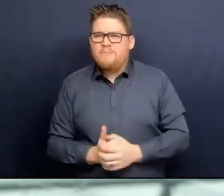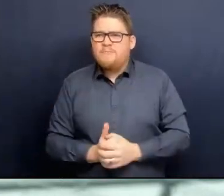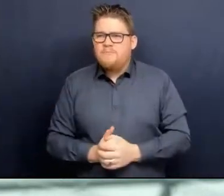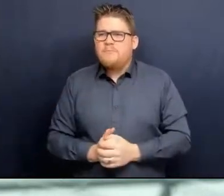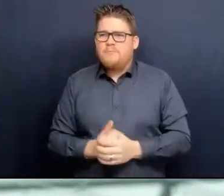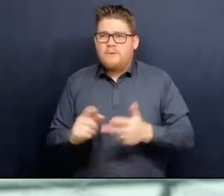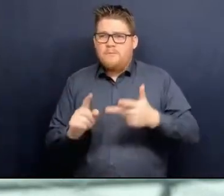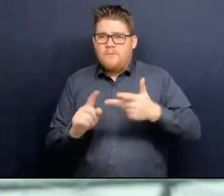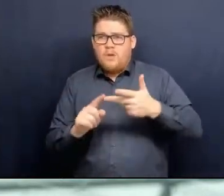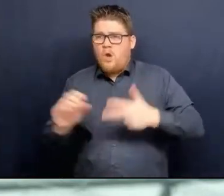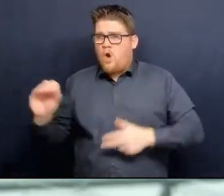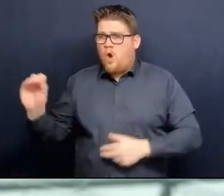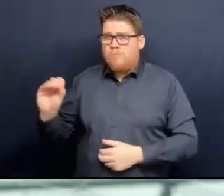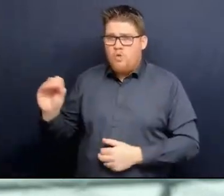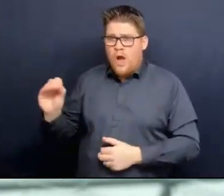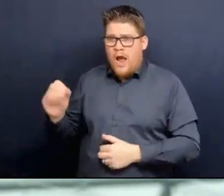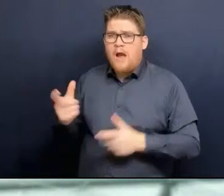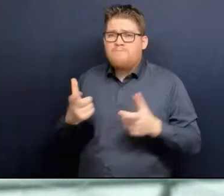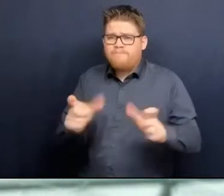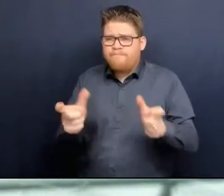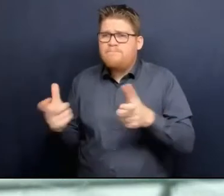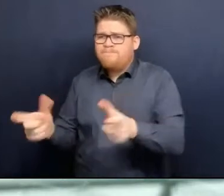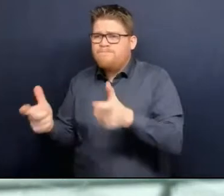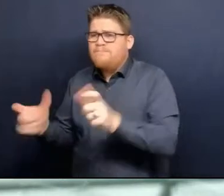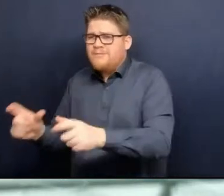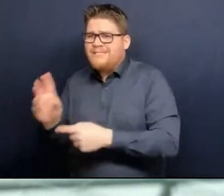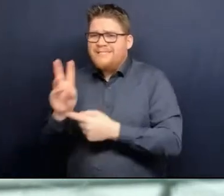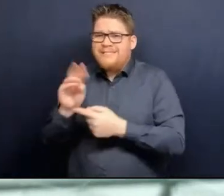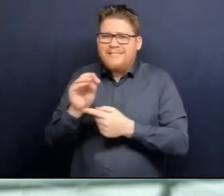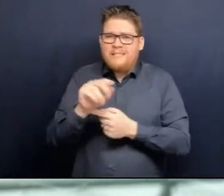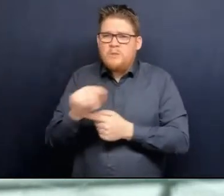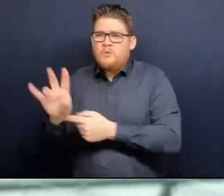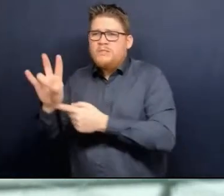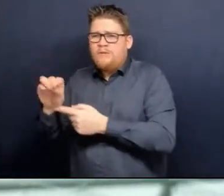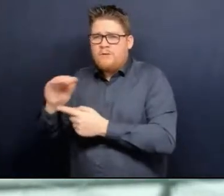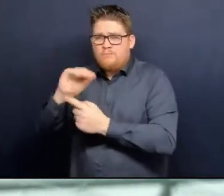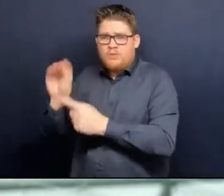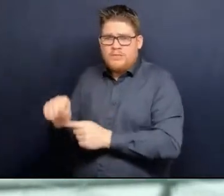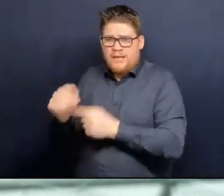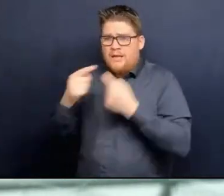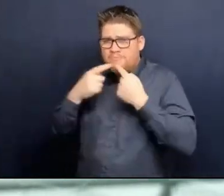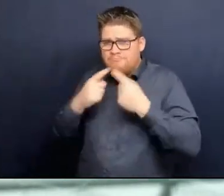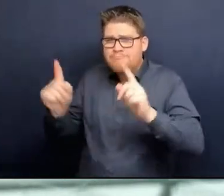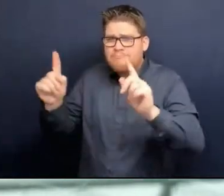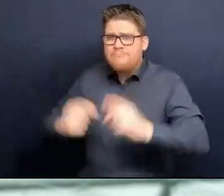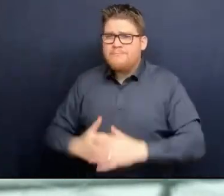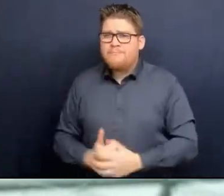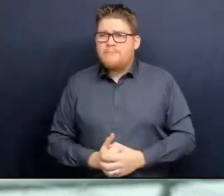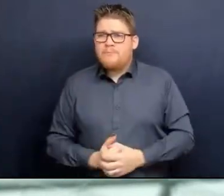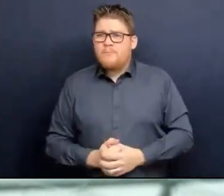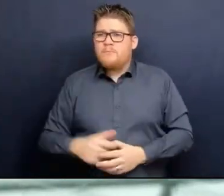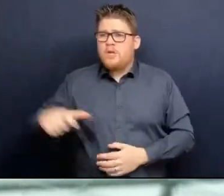from getting infected with omicron. We've seen that it's 60